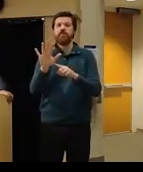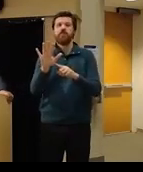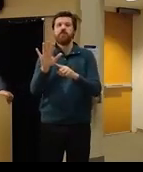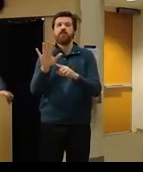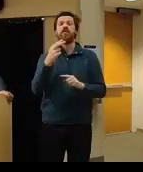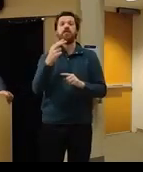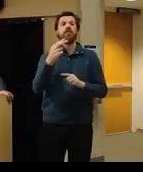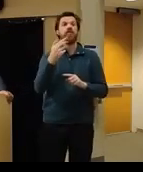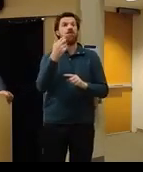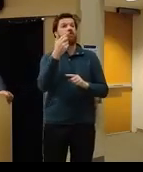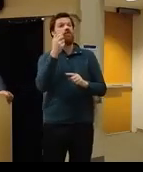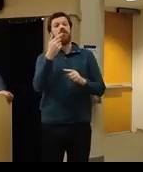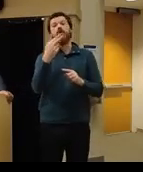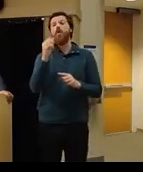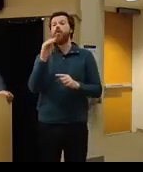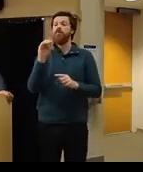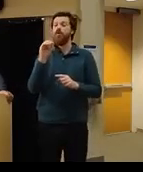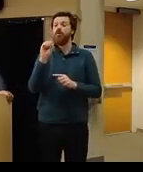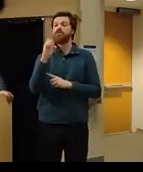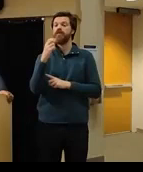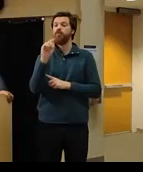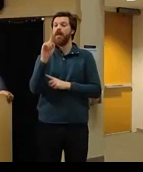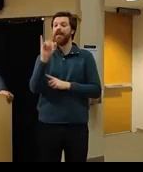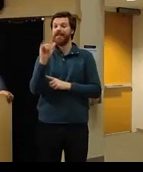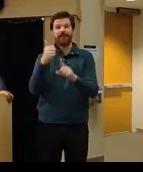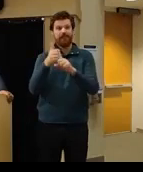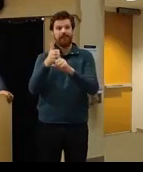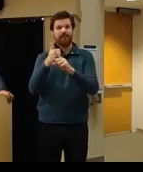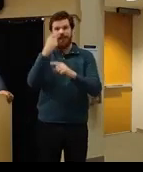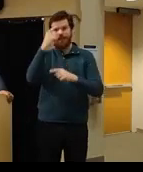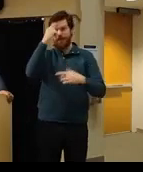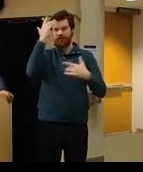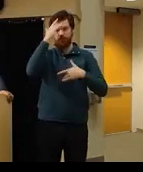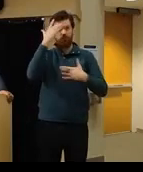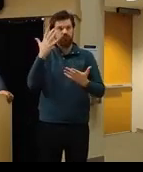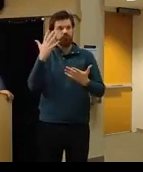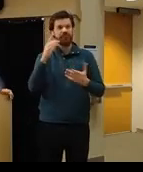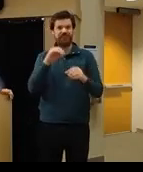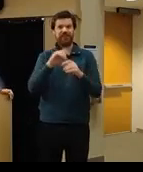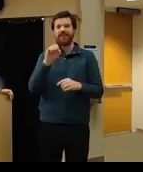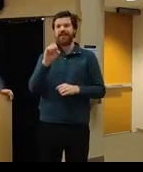was still listed in the DSM 2 I believe as a mental disorder is that accurate is that fair to